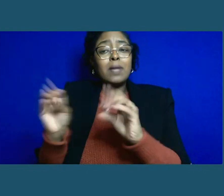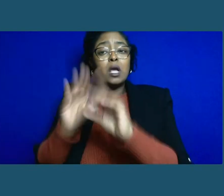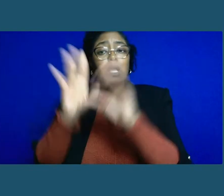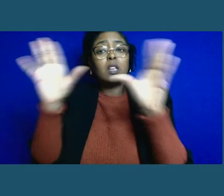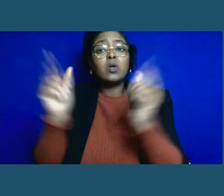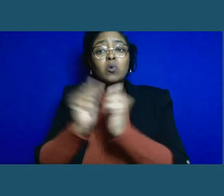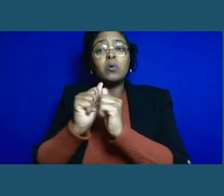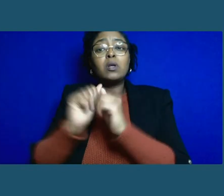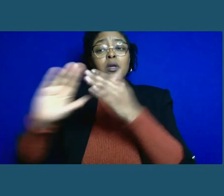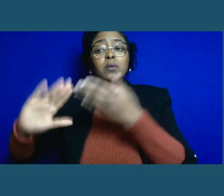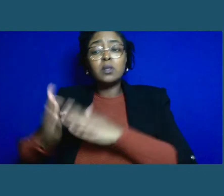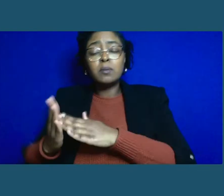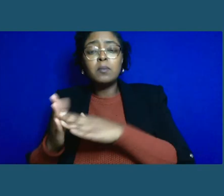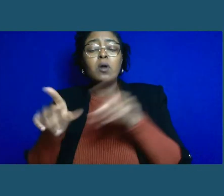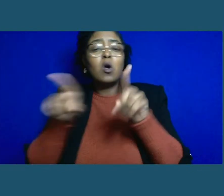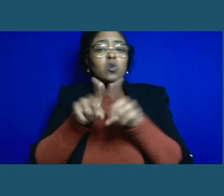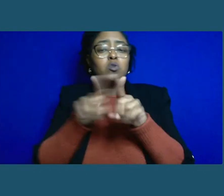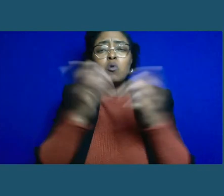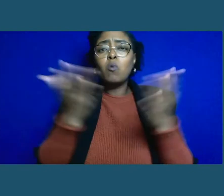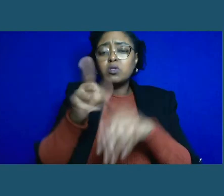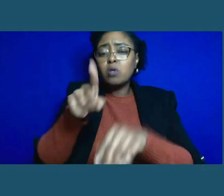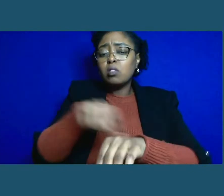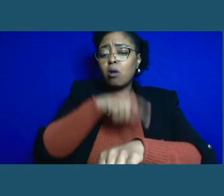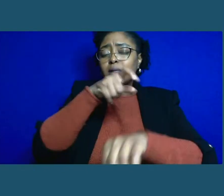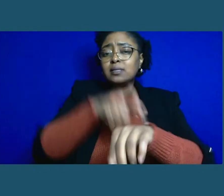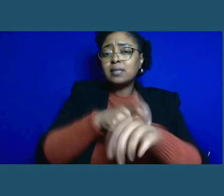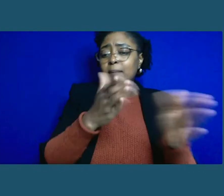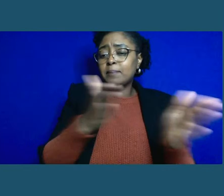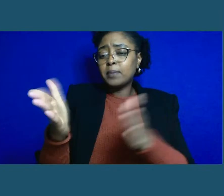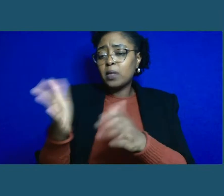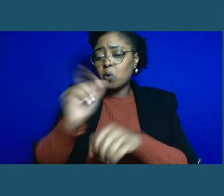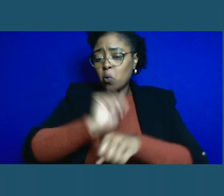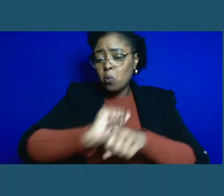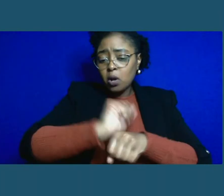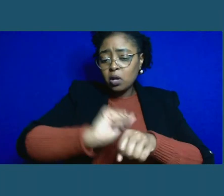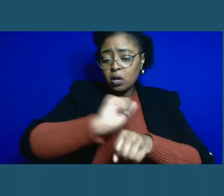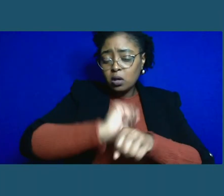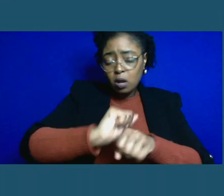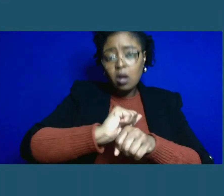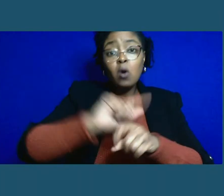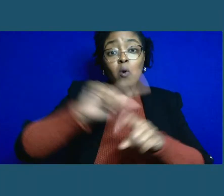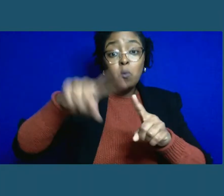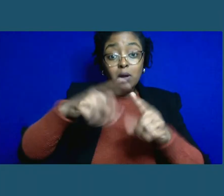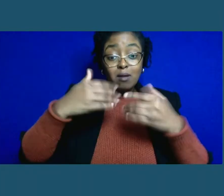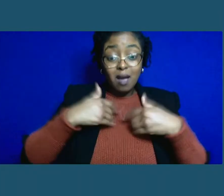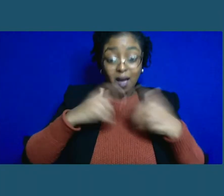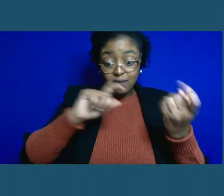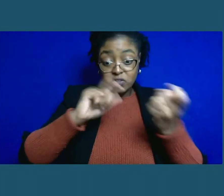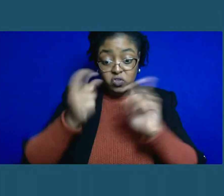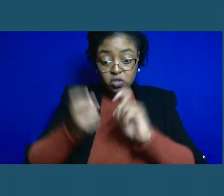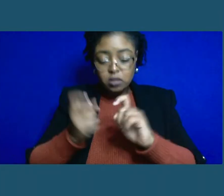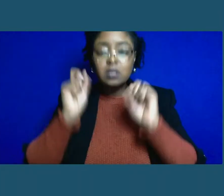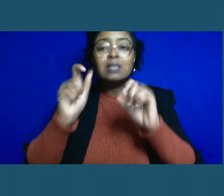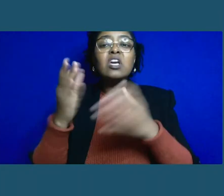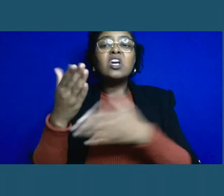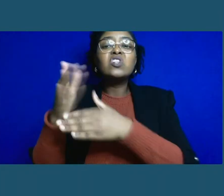immediate things that we've done to be very clear with our community. And then what is the long term plans that we're